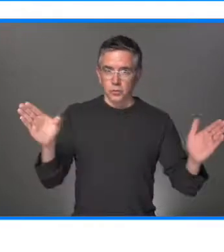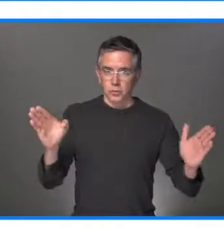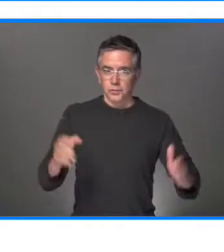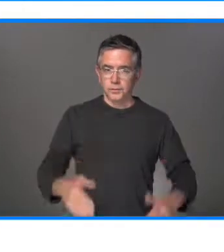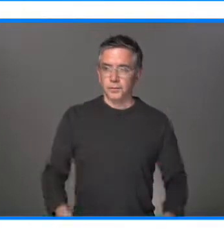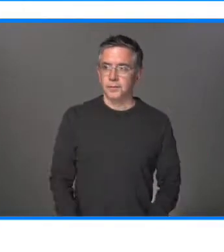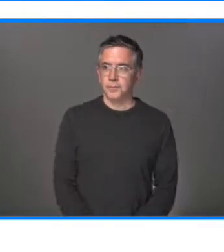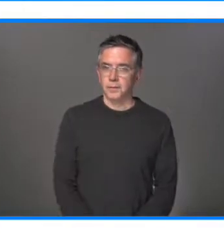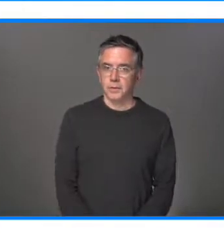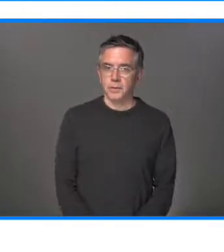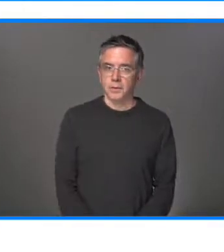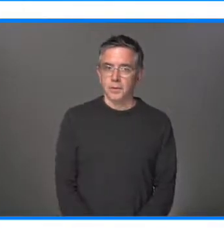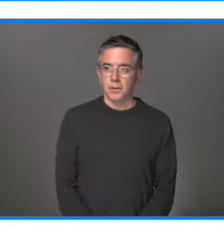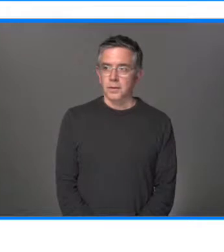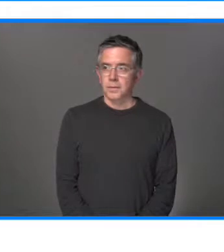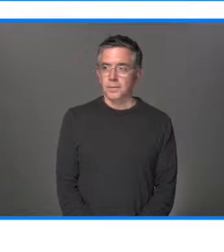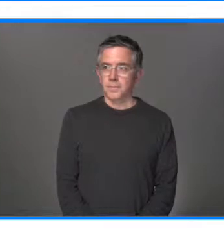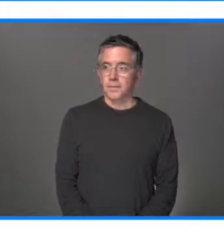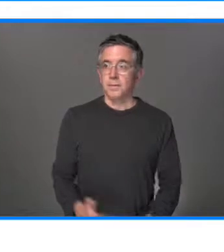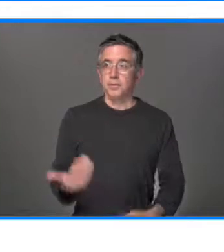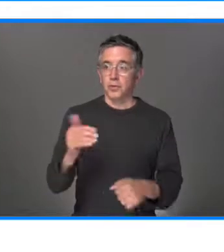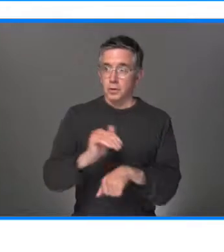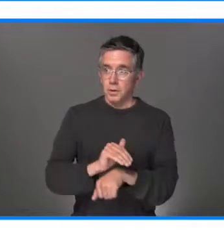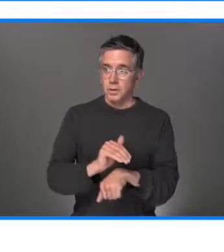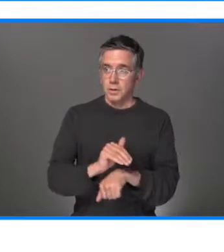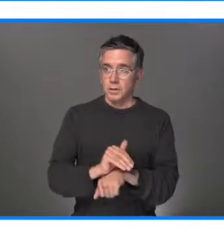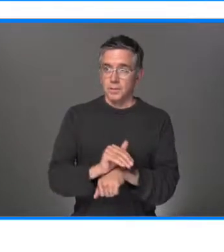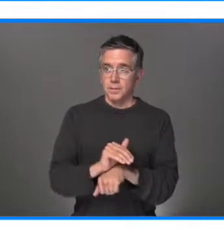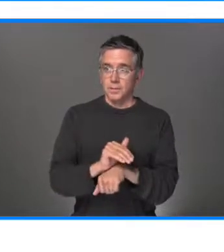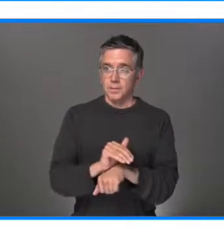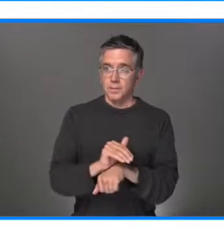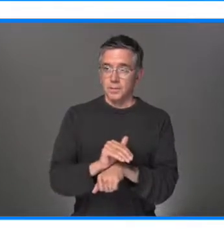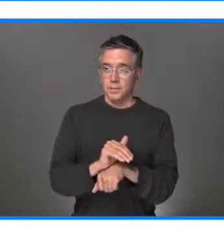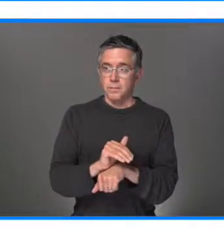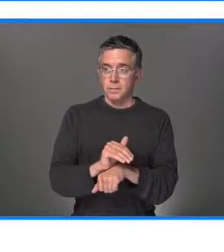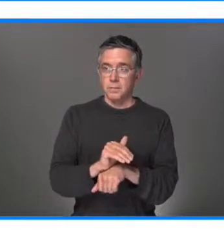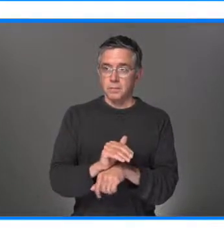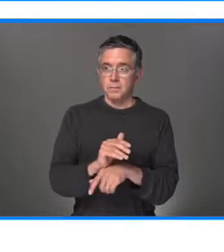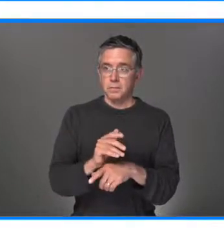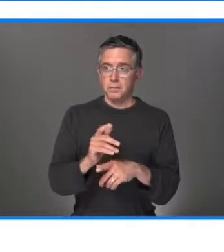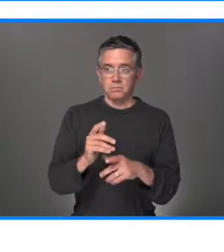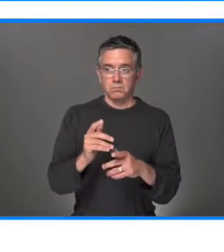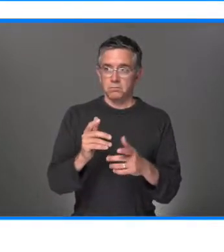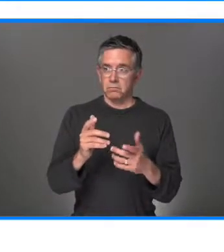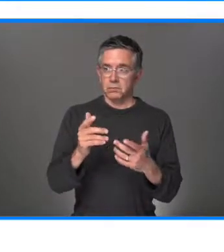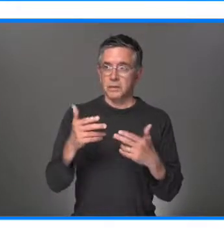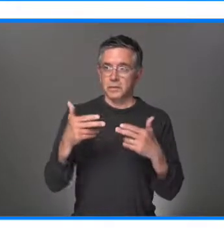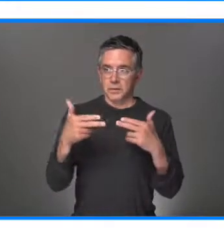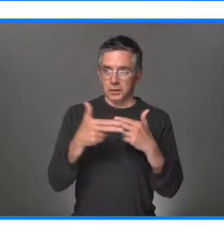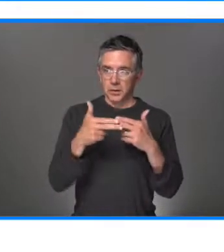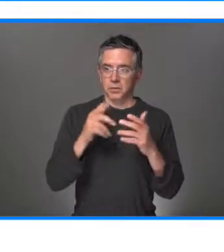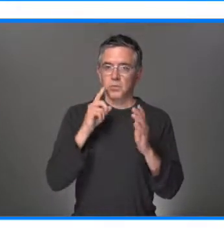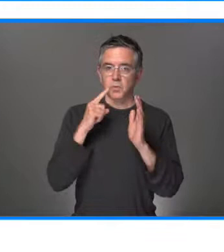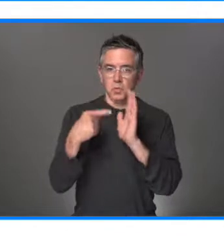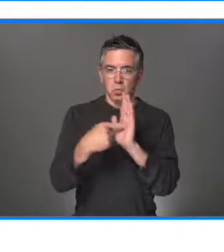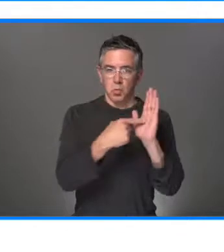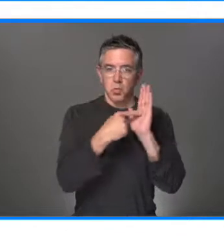We will be joined tonight, following this brief slideshow of where we are on vaccine, by Liz Baxter,